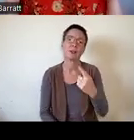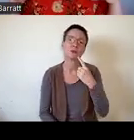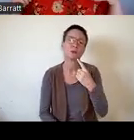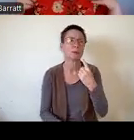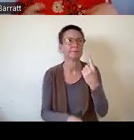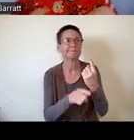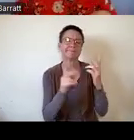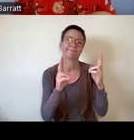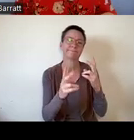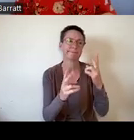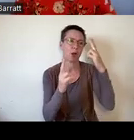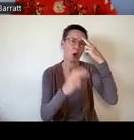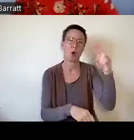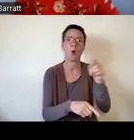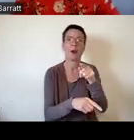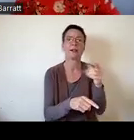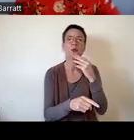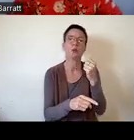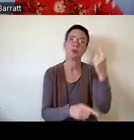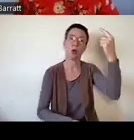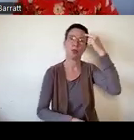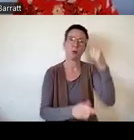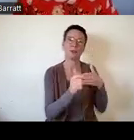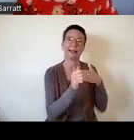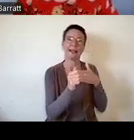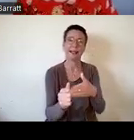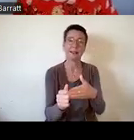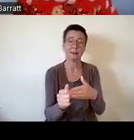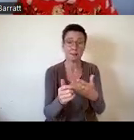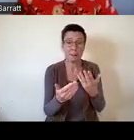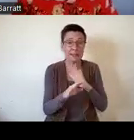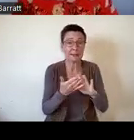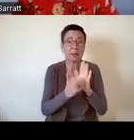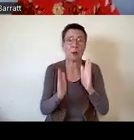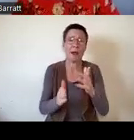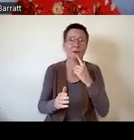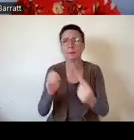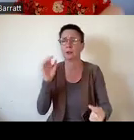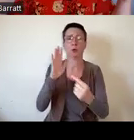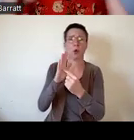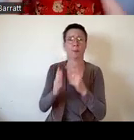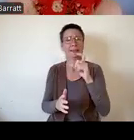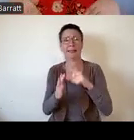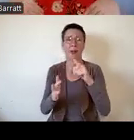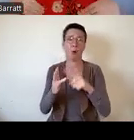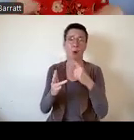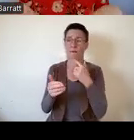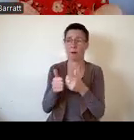Now, this doesn't have to mean that you're a CEO of a company. You can be a thought leader at the level you're at now.